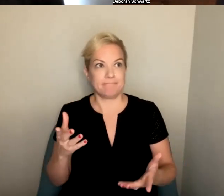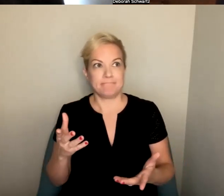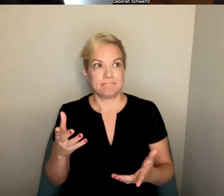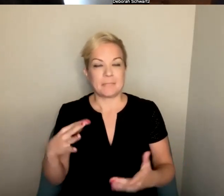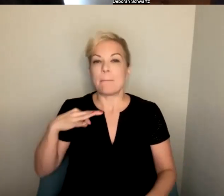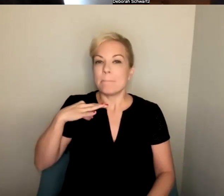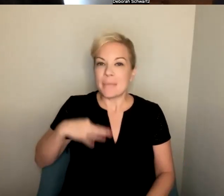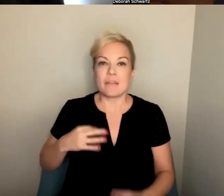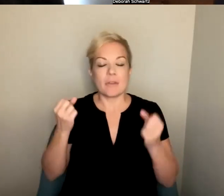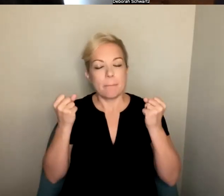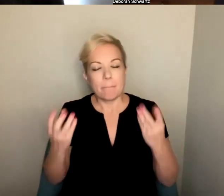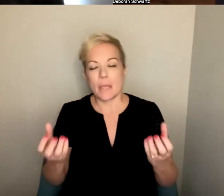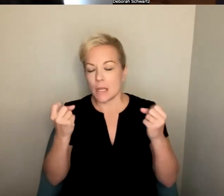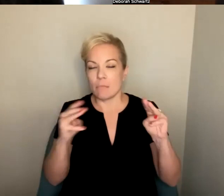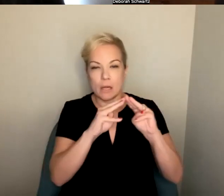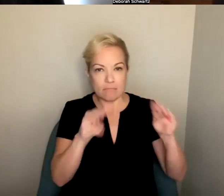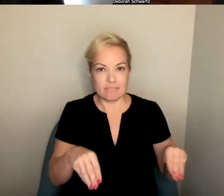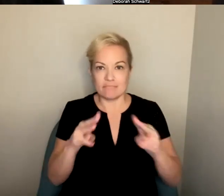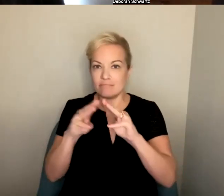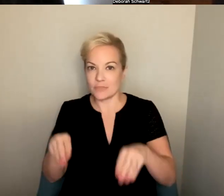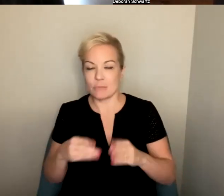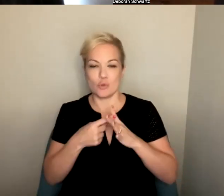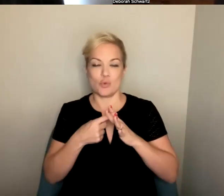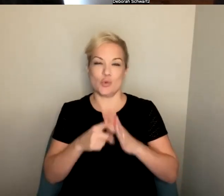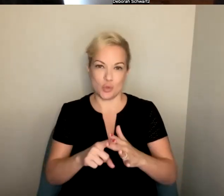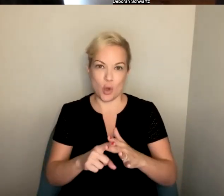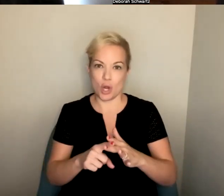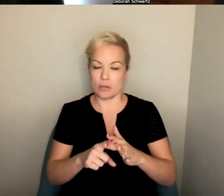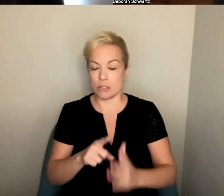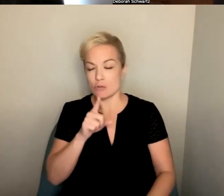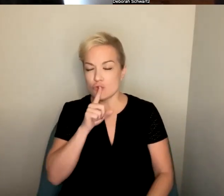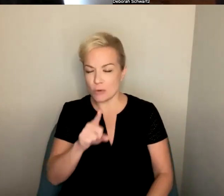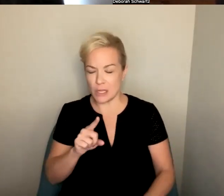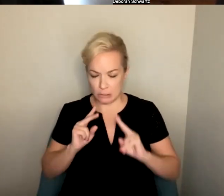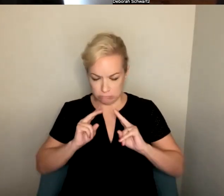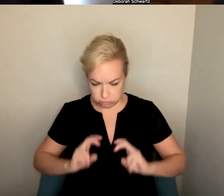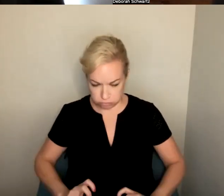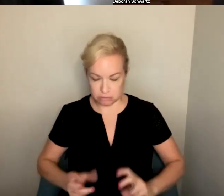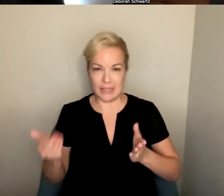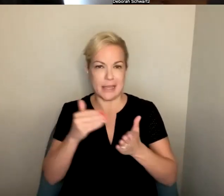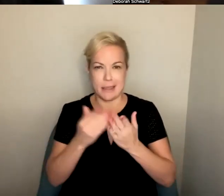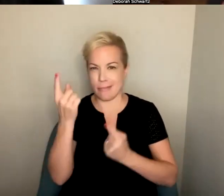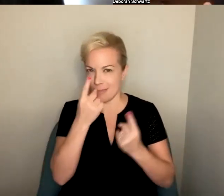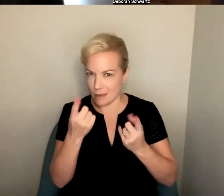many museums to really start to do some of that serious rethinking, so thank you very, very much.